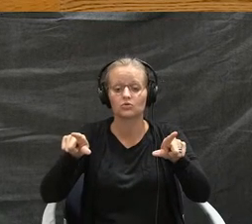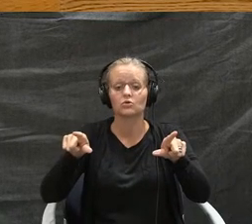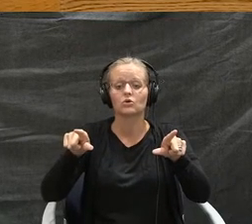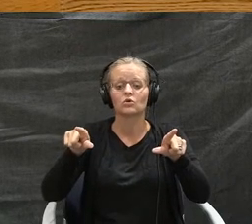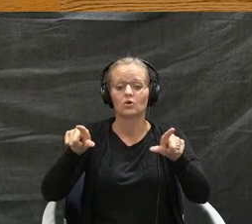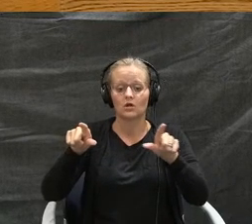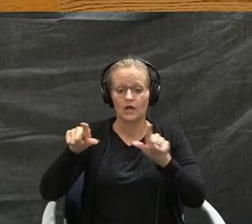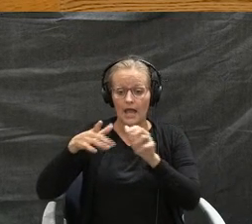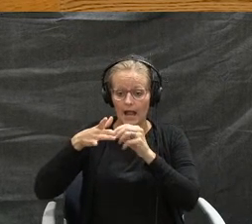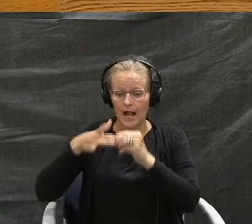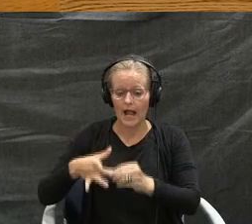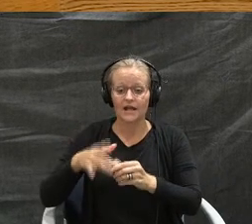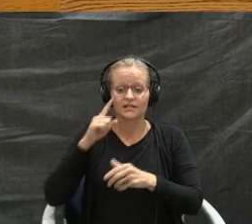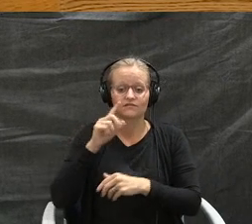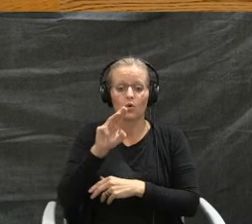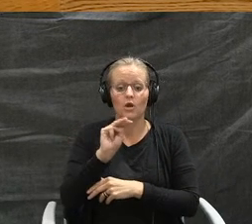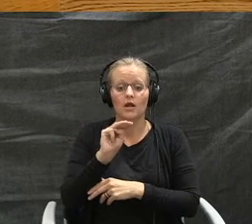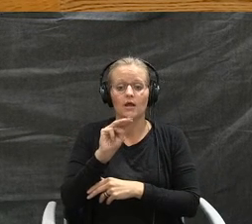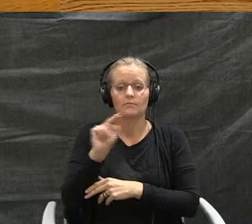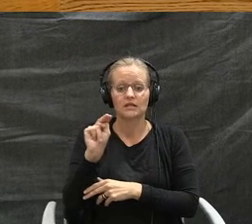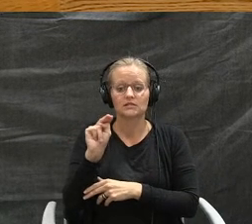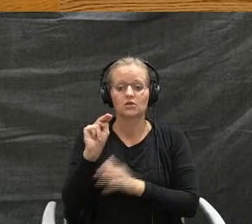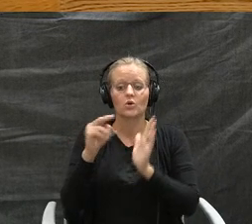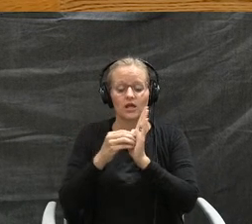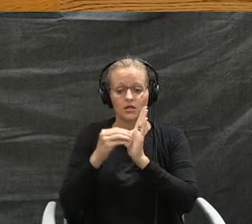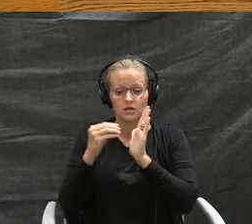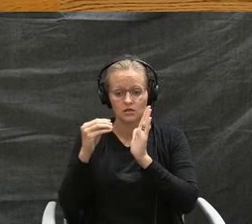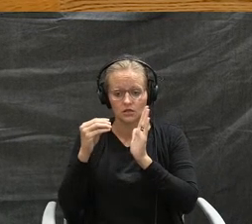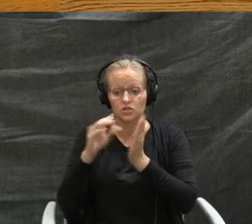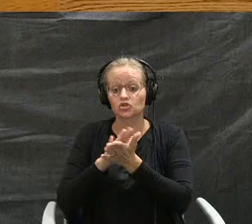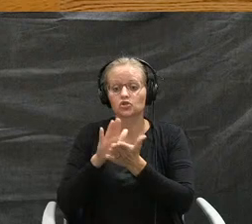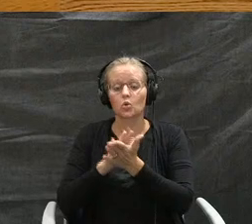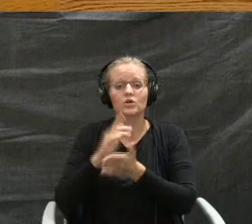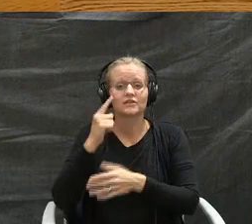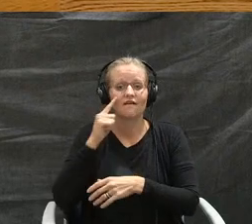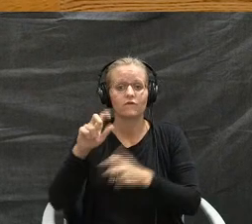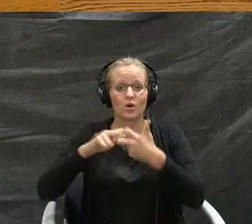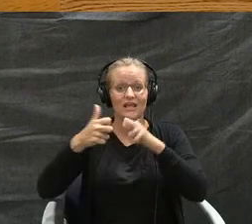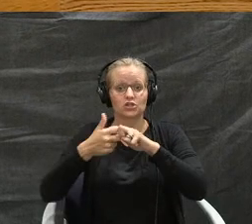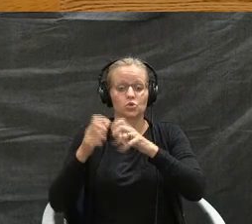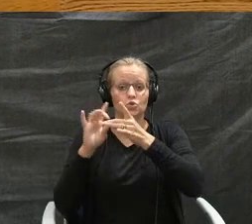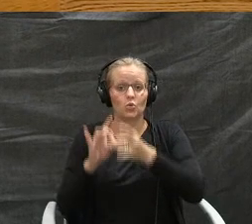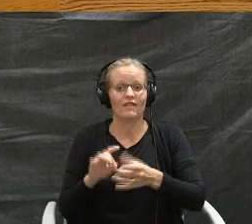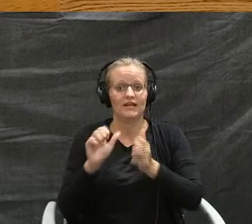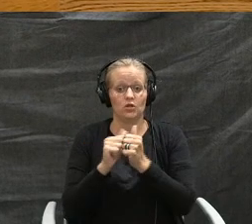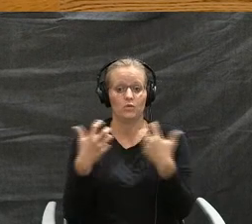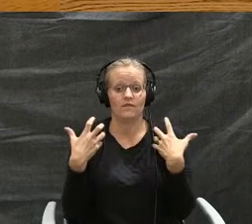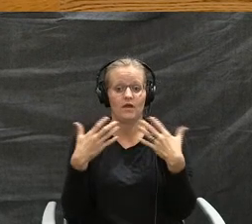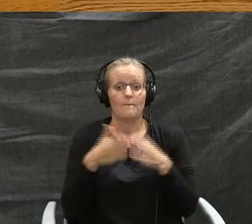public health issues related to COVID-19 and whereas the Superintendent in the administration of the school